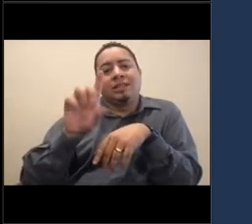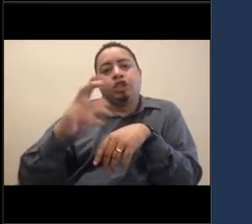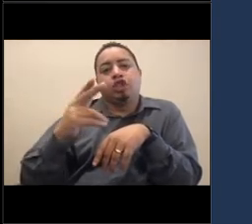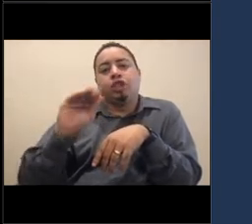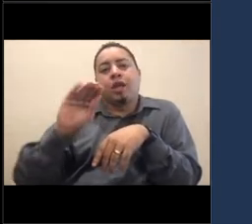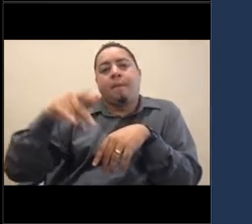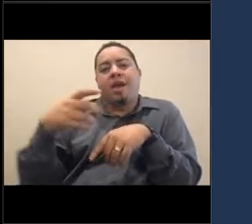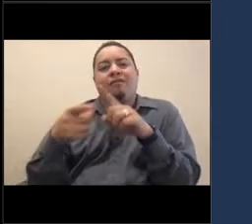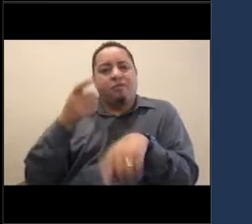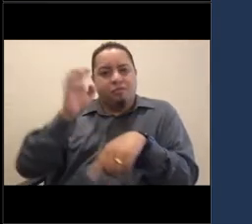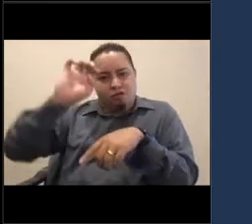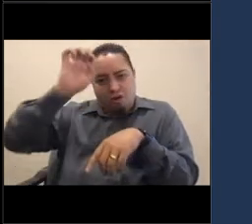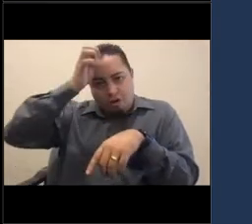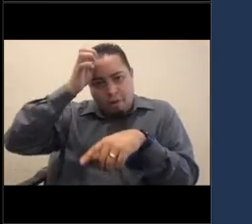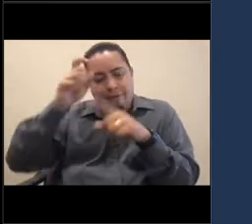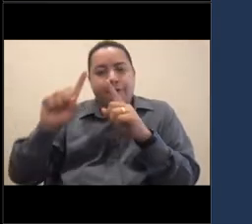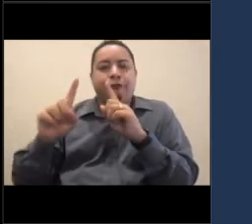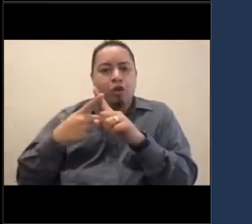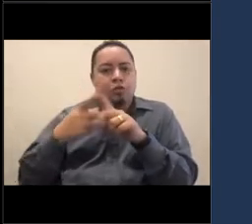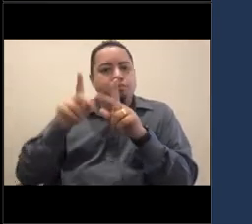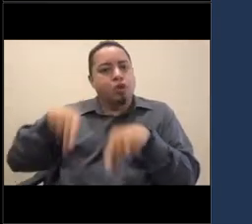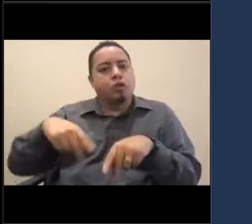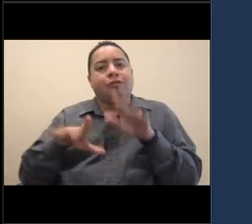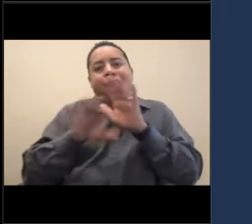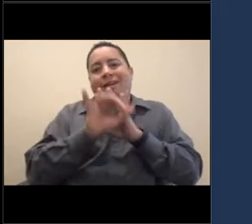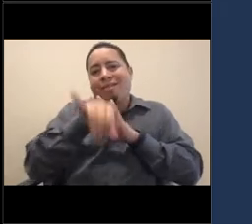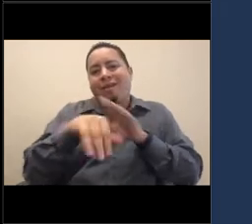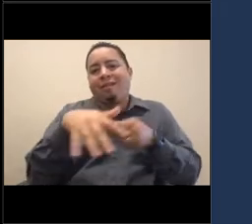to discover this body of water. However, like we mentioned earlier,